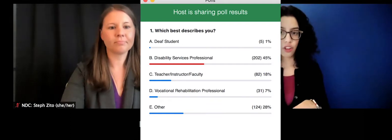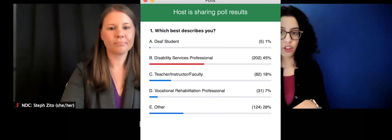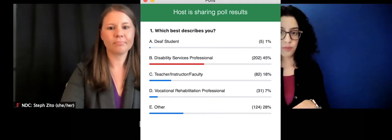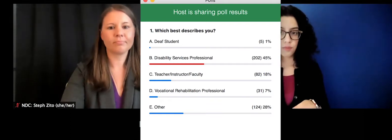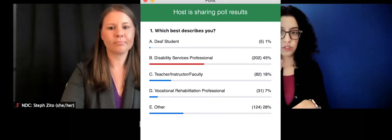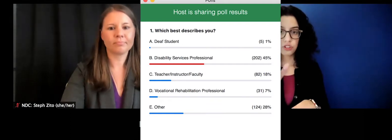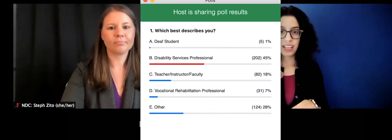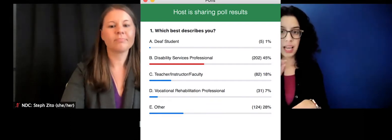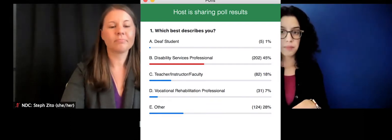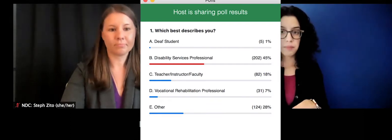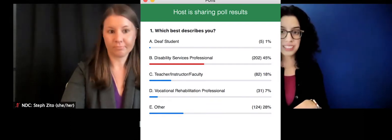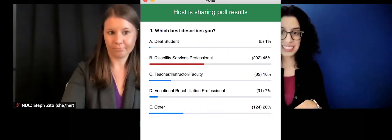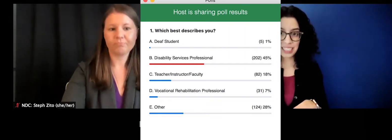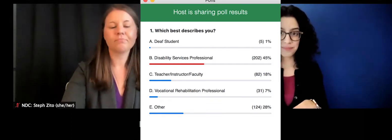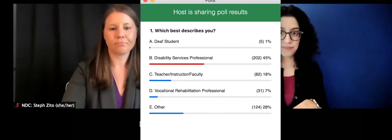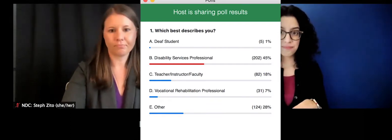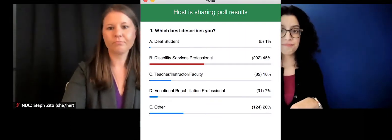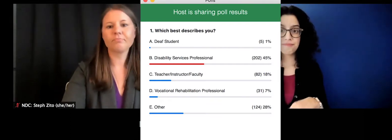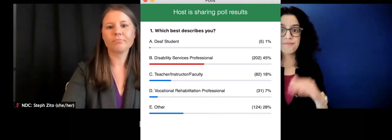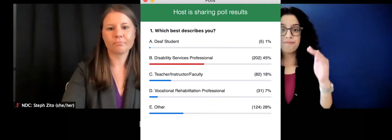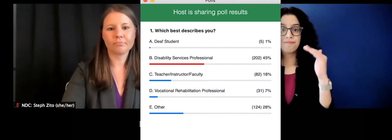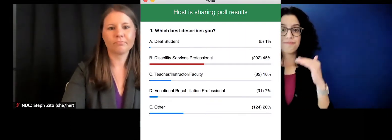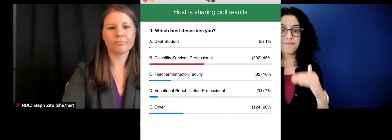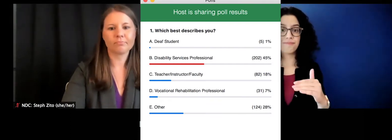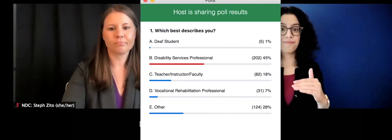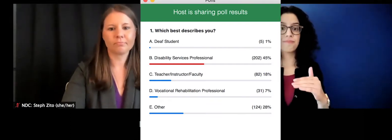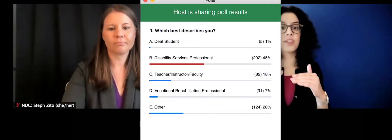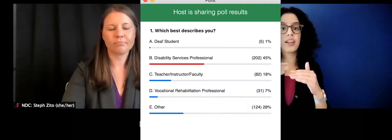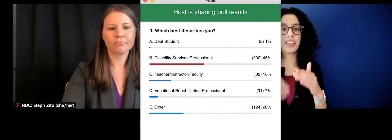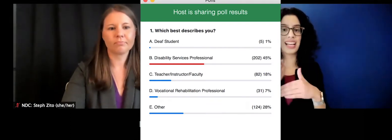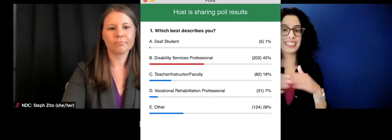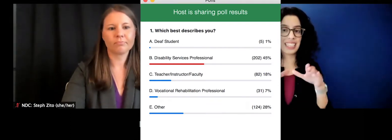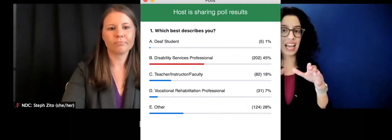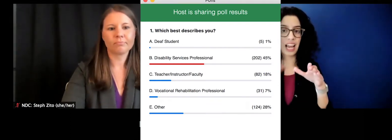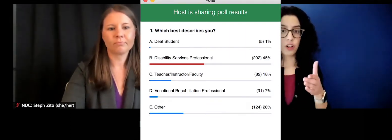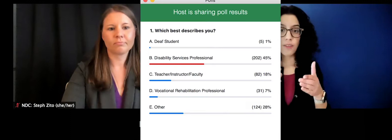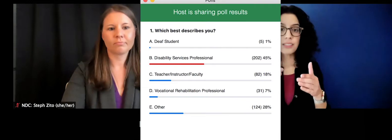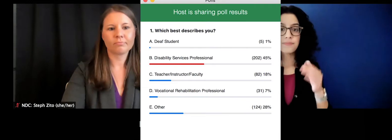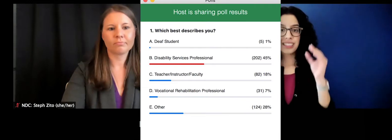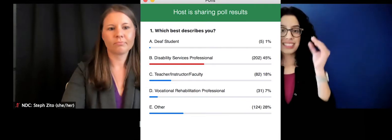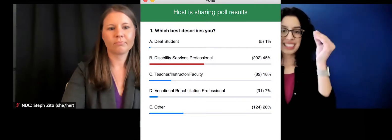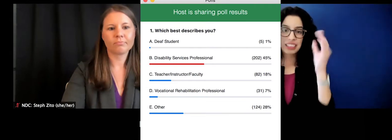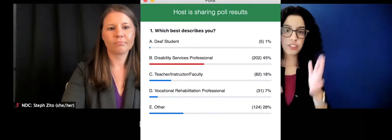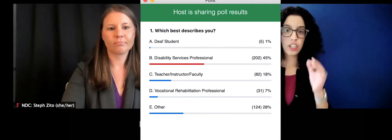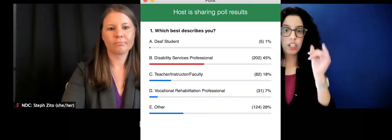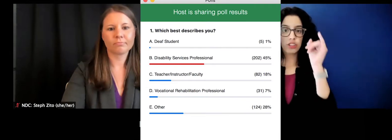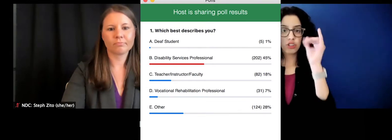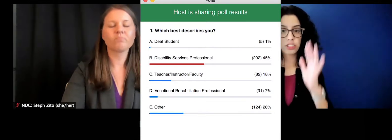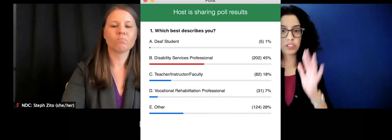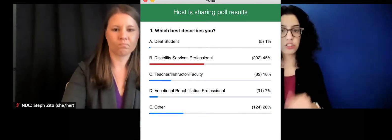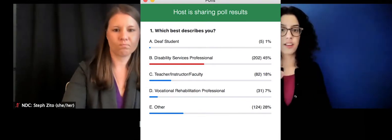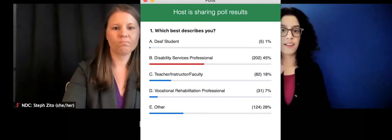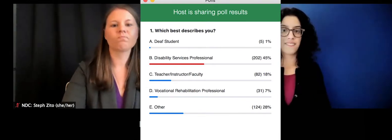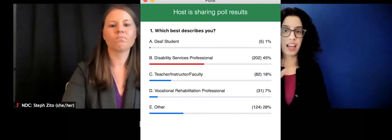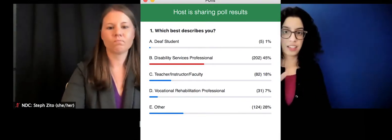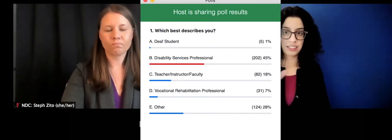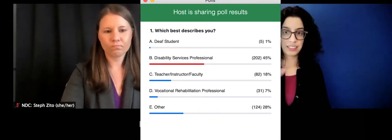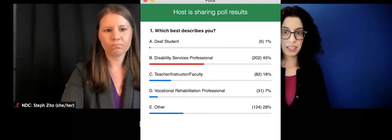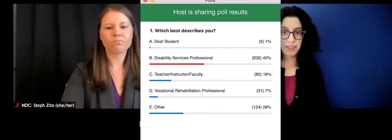That was probably a mix of folks in the 28 percentile followed by teachers, instructors or faculty at 18%.